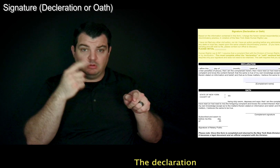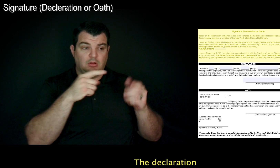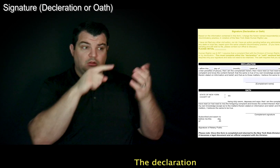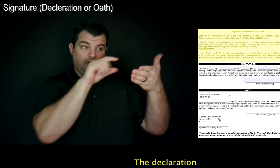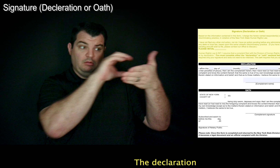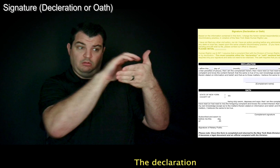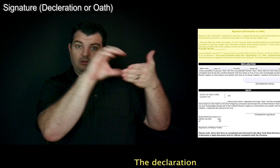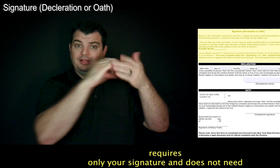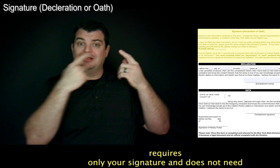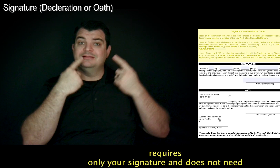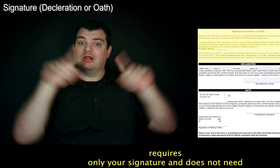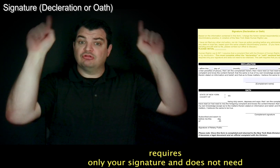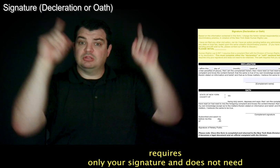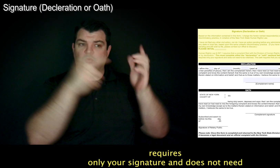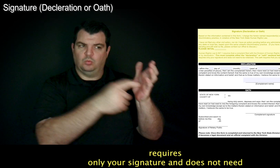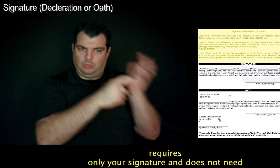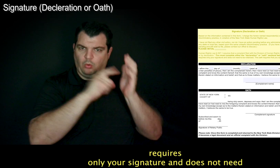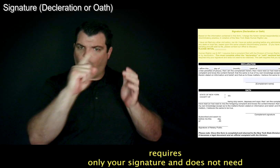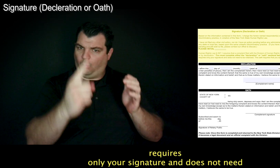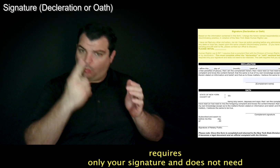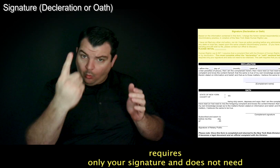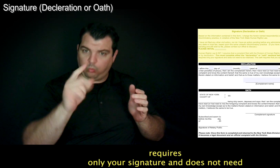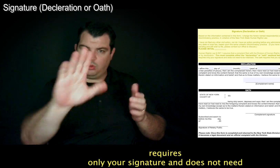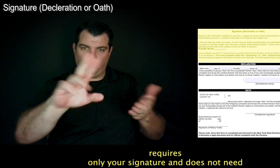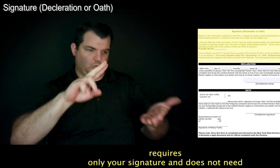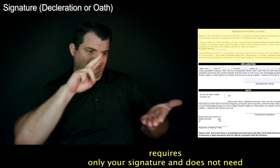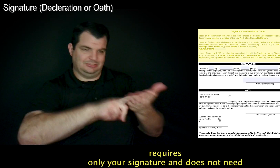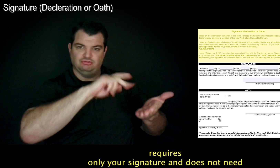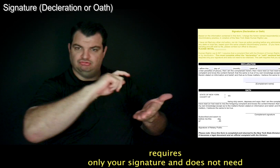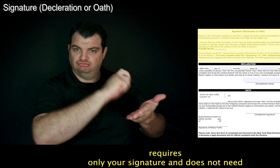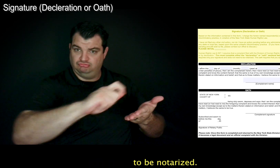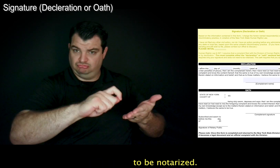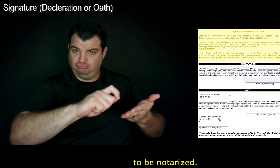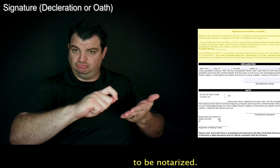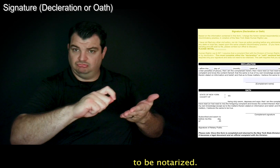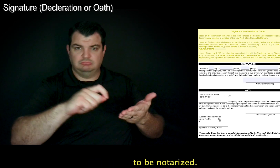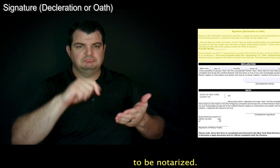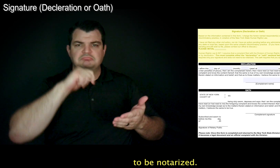The declaration requires only your signature and does not need to be notarized.